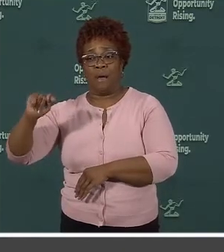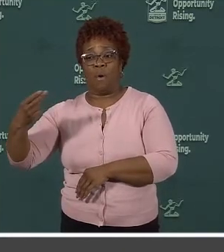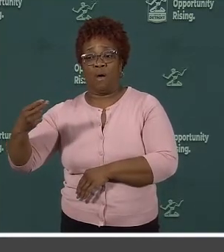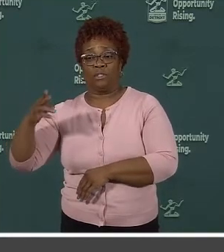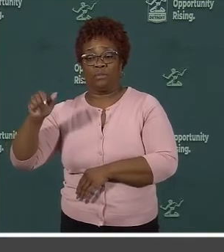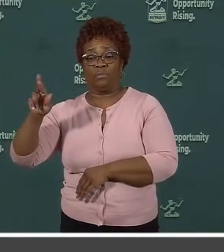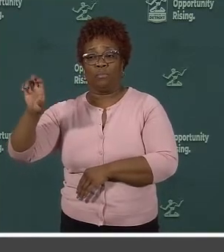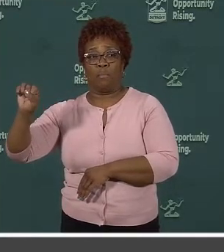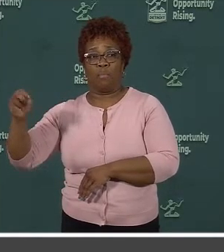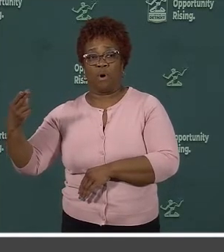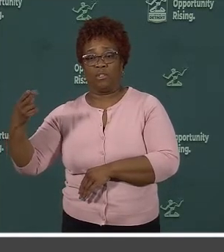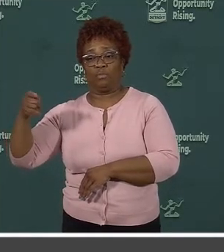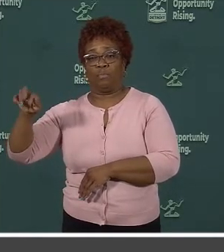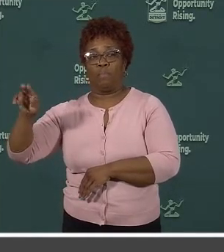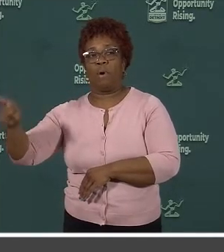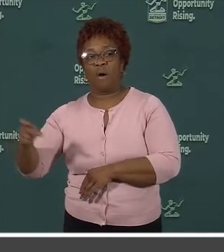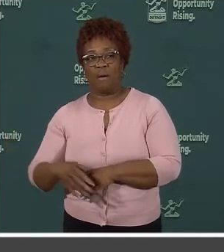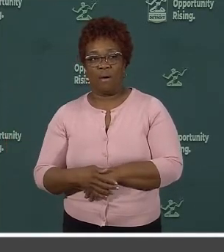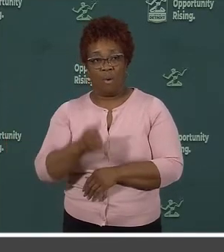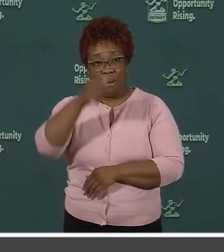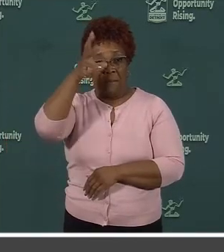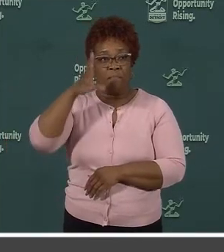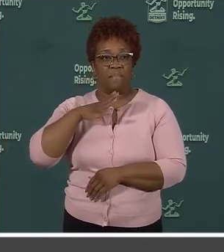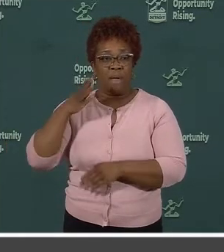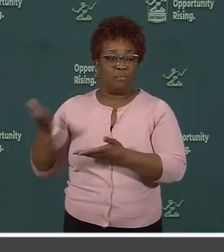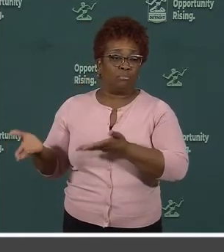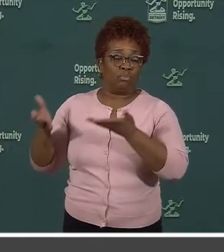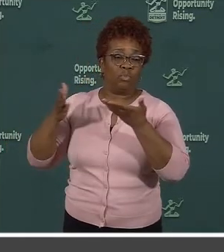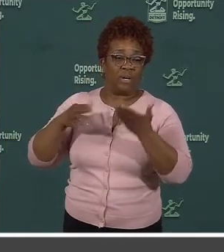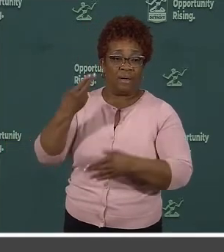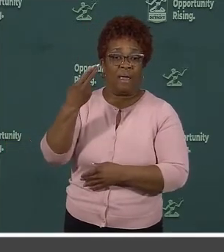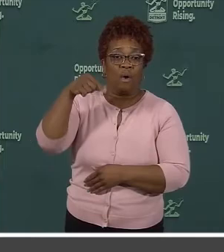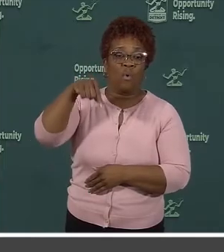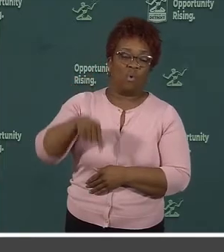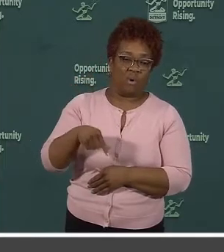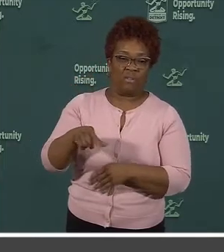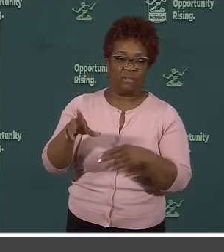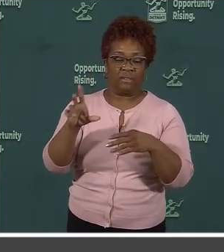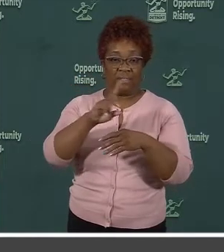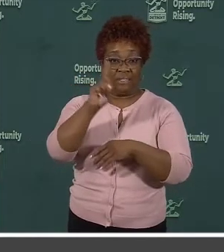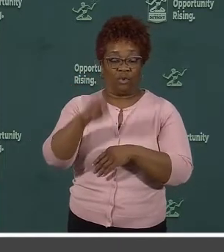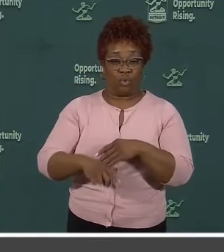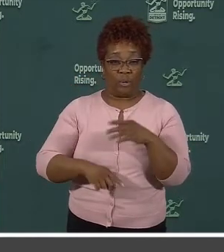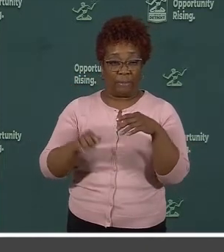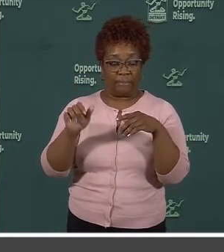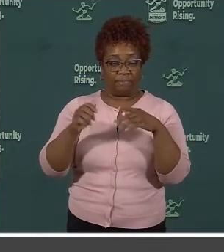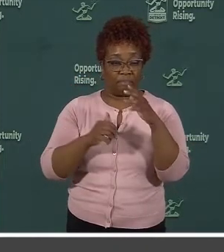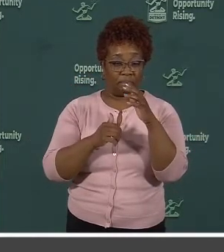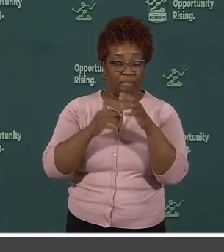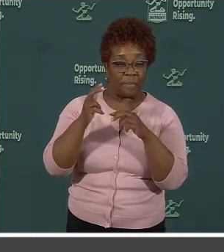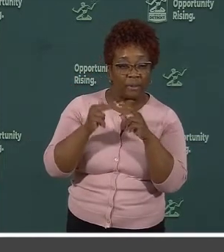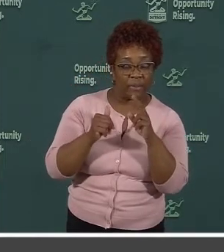HIS HEADQUARTERS THE DETROIT BUILDING A NEW TRAINING FACILITY ON LIBANO EDDIE CARRINGTON WILL BEGIN CONSTRUCTION LATER THIS YEAR